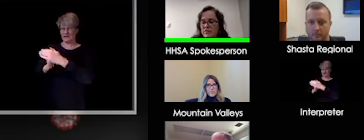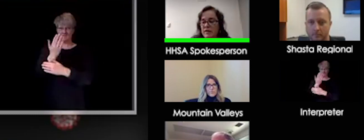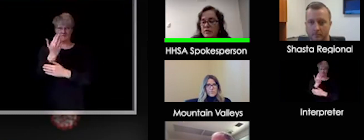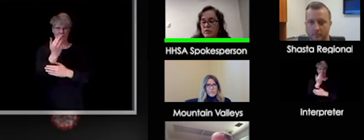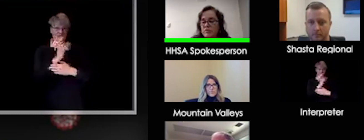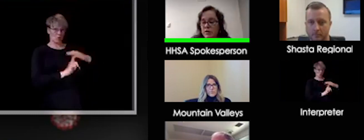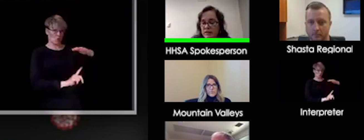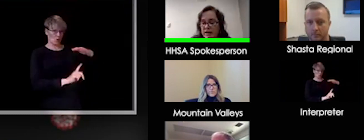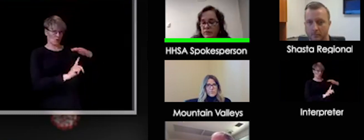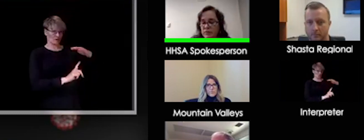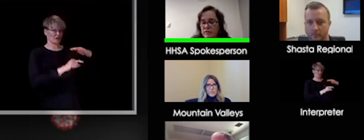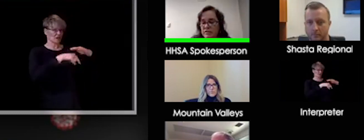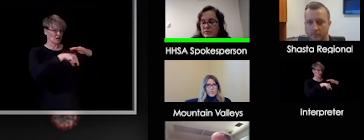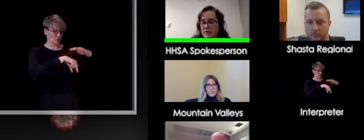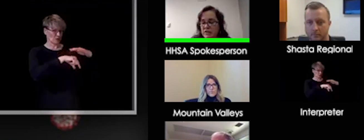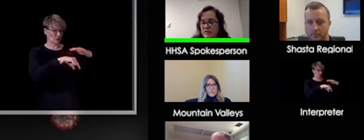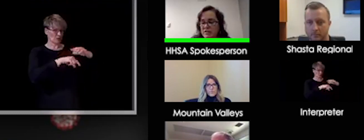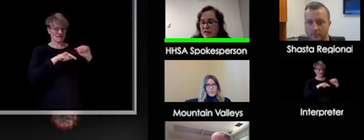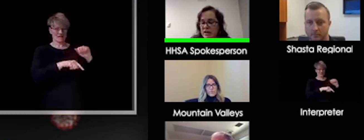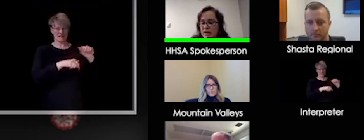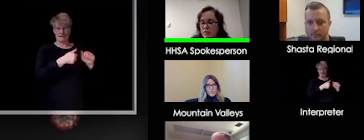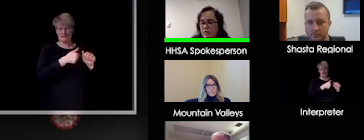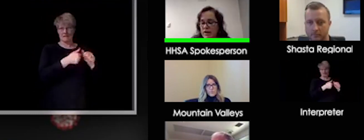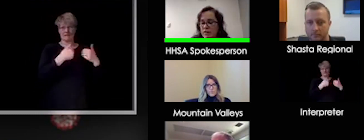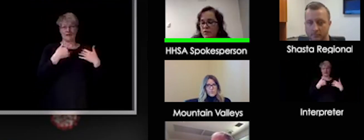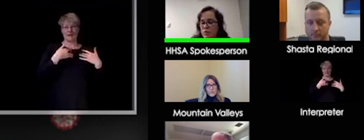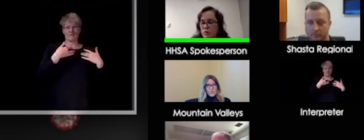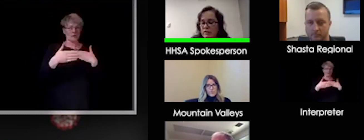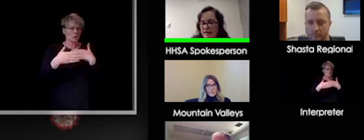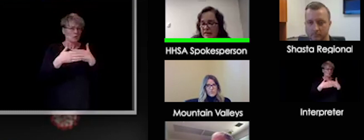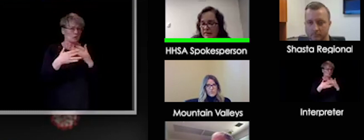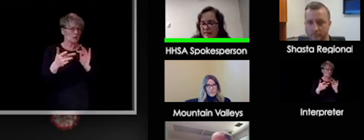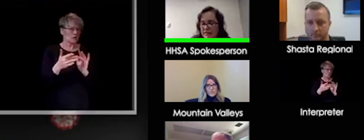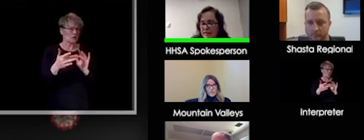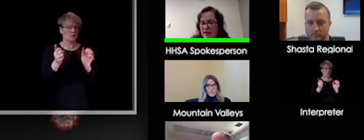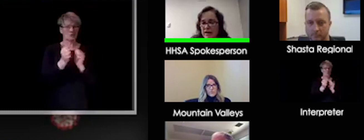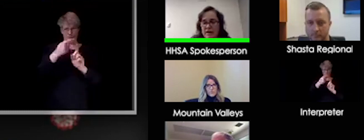are people who have had close contact with a positive patient, and we have had 4 deaths.